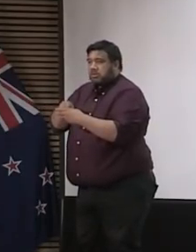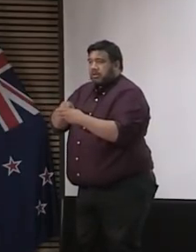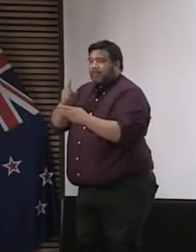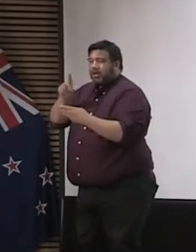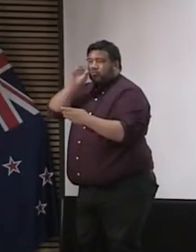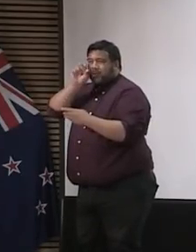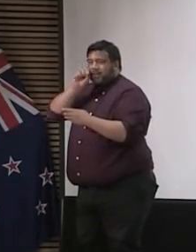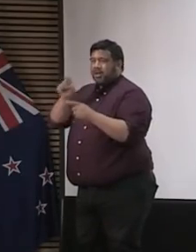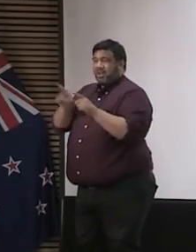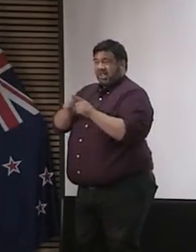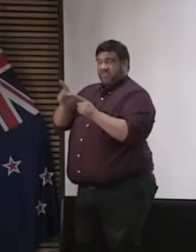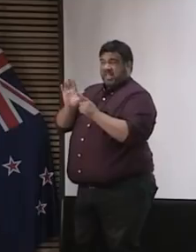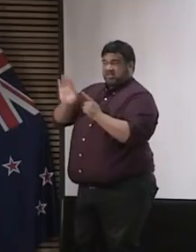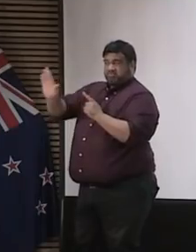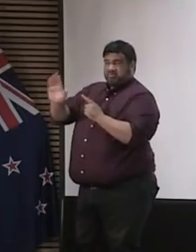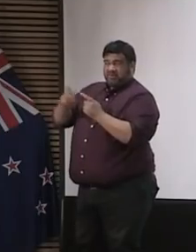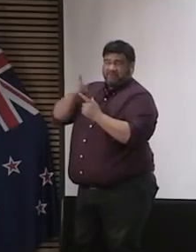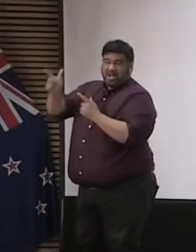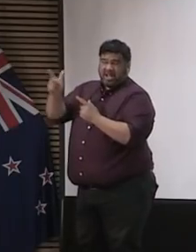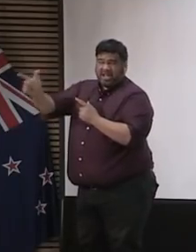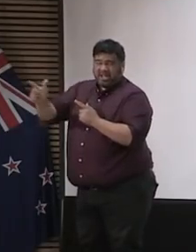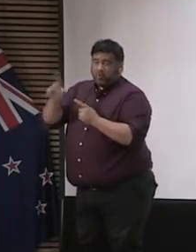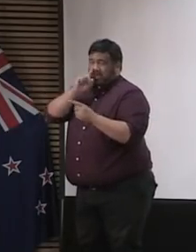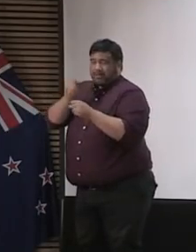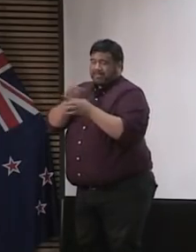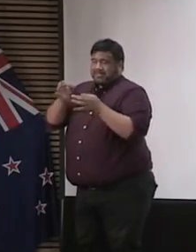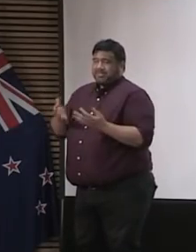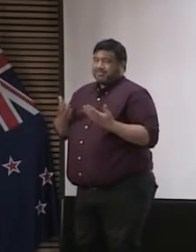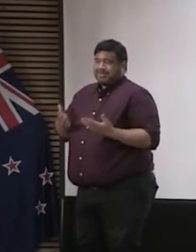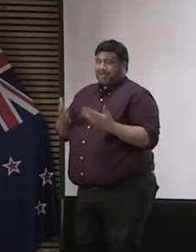Itwon't be until June until weare in a position where theelectoral finance regulations, that